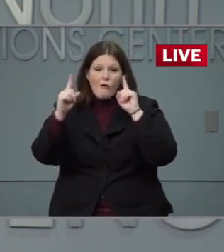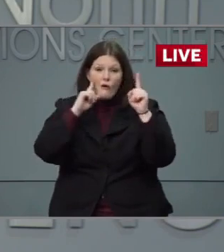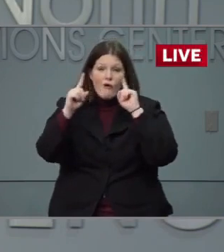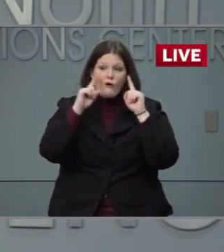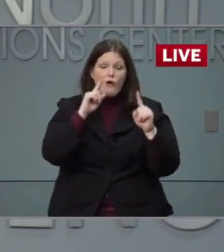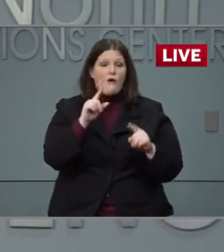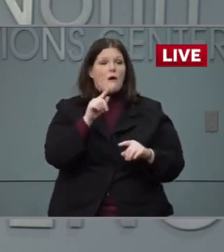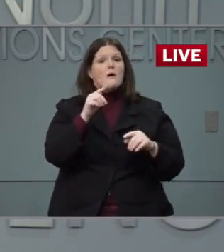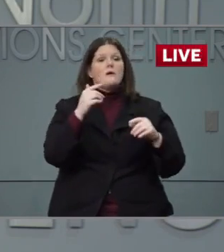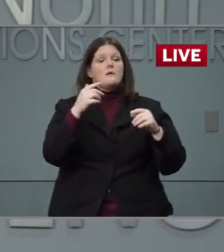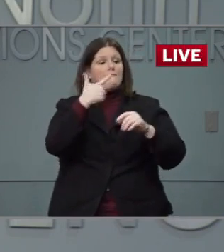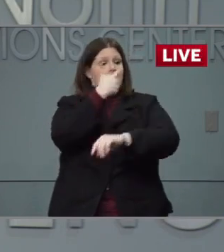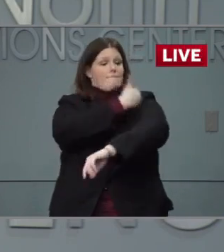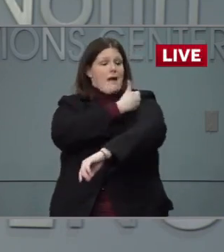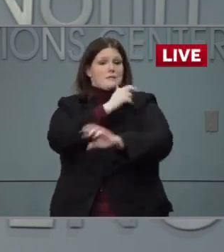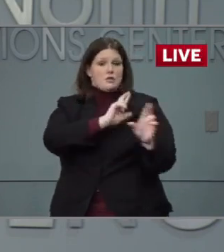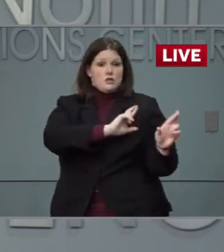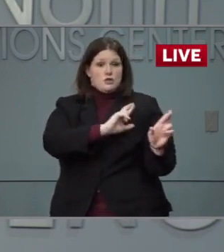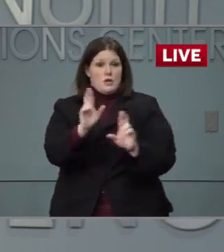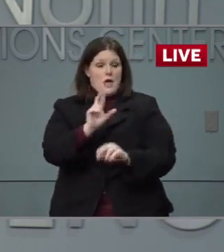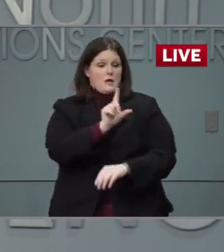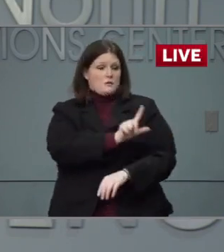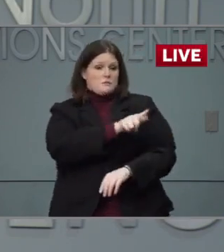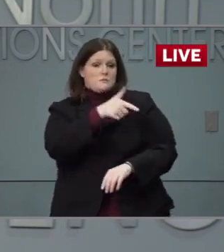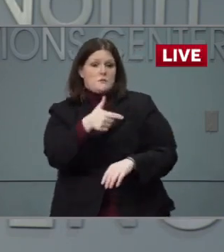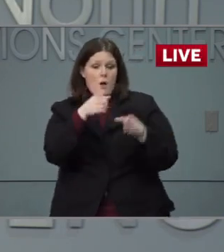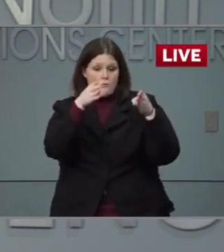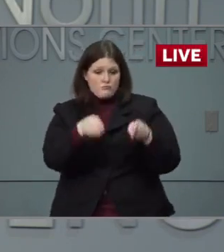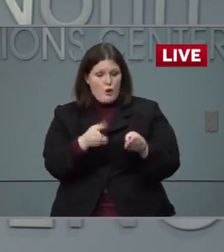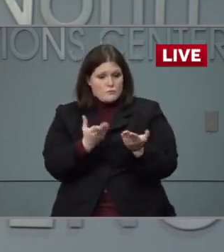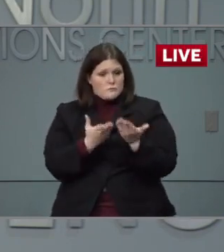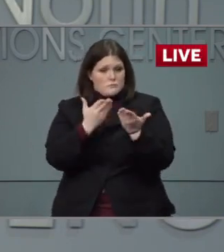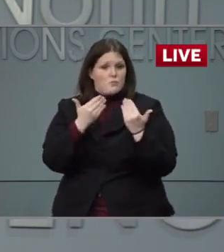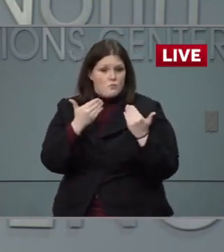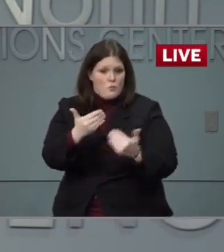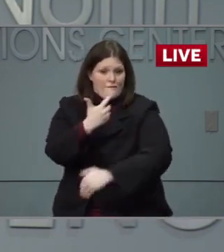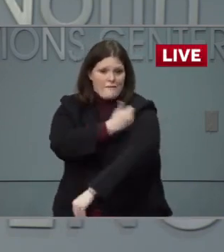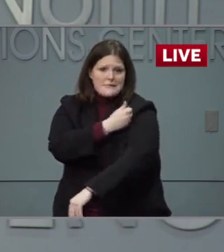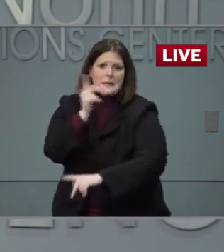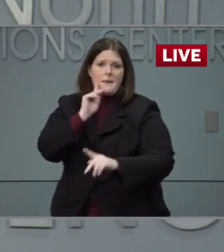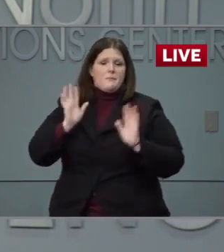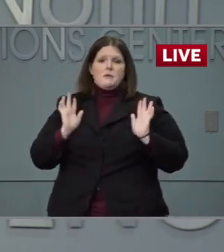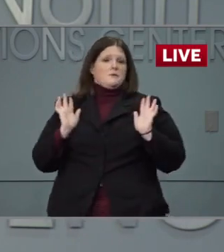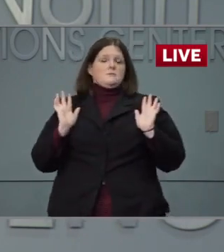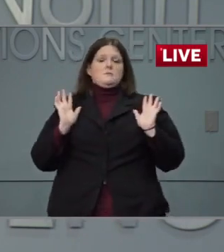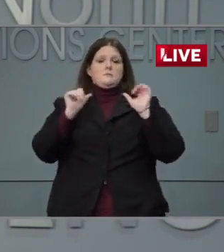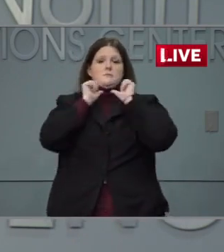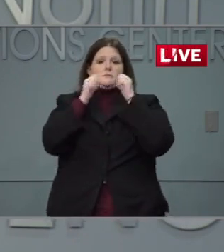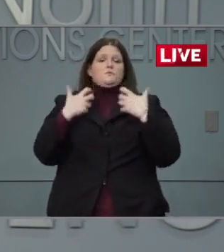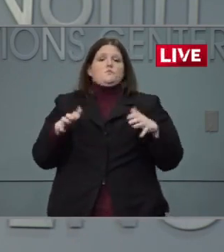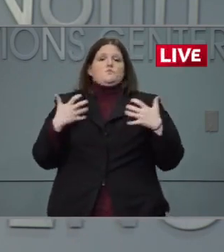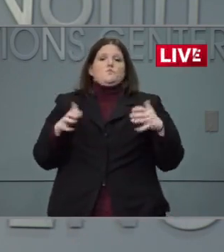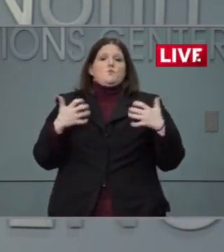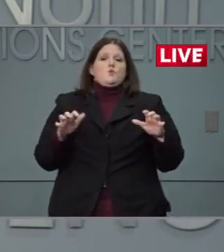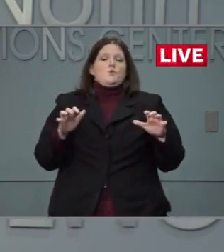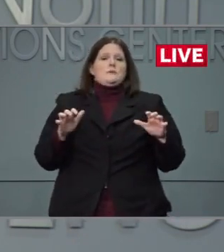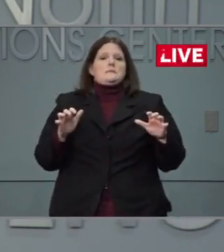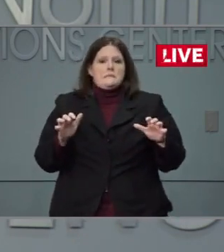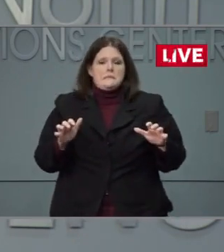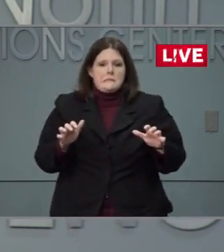TODAY WE'RE CONCERNED ABOUT REPORTS OF SOME PEOPLE HAVE DECLINED TO TAKE THE VACCINE WHEN IT'S THEIR TURN.